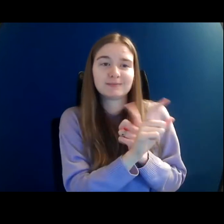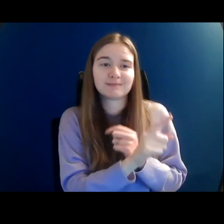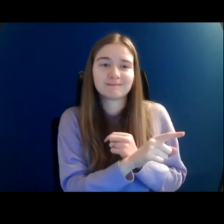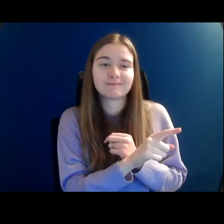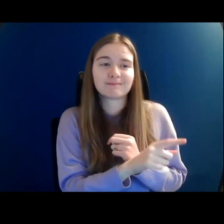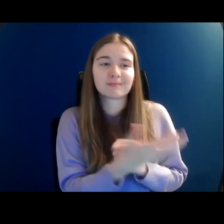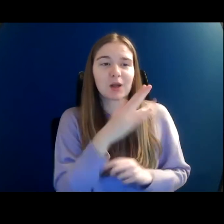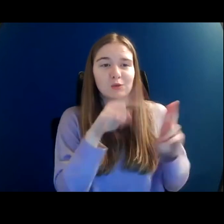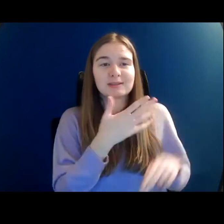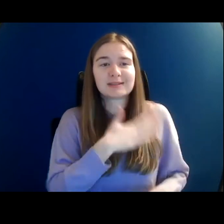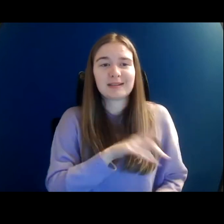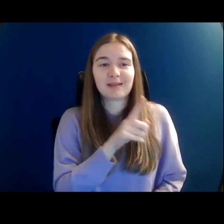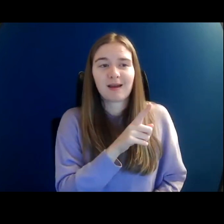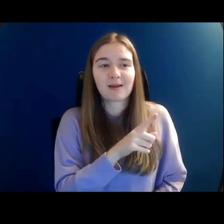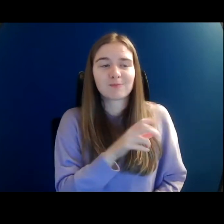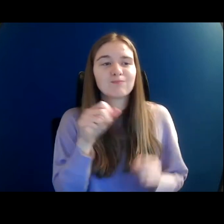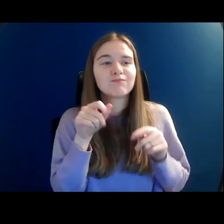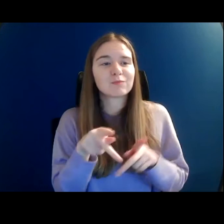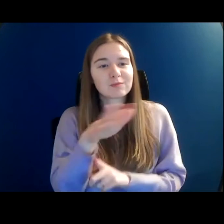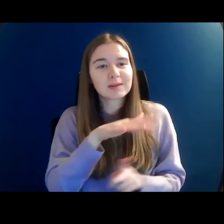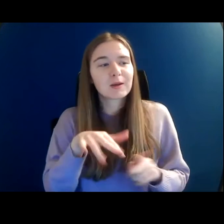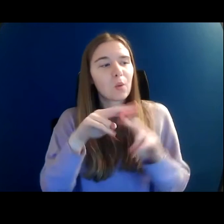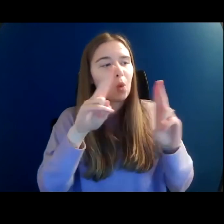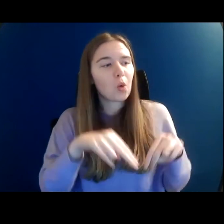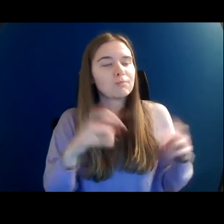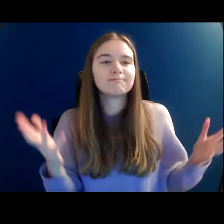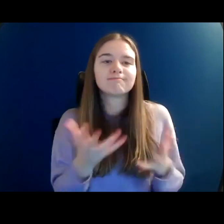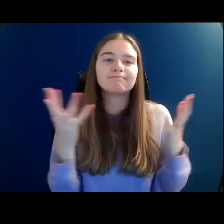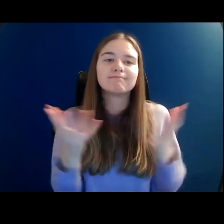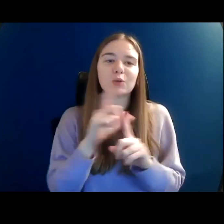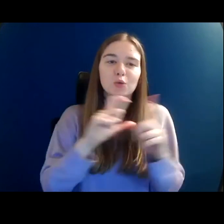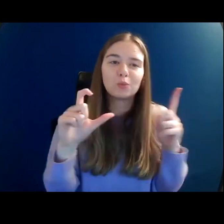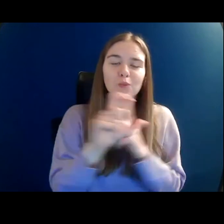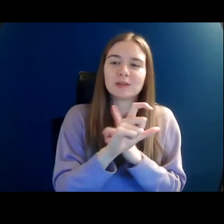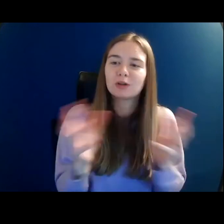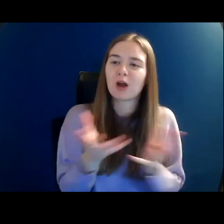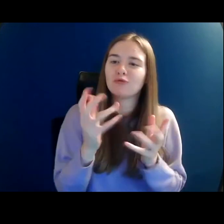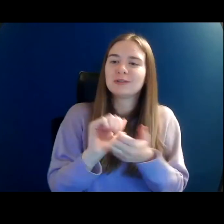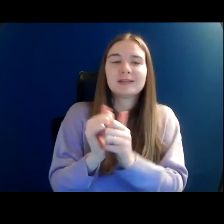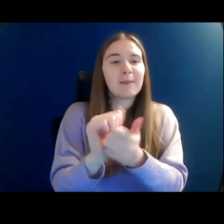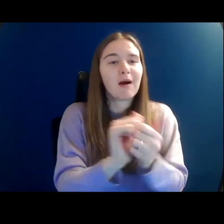A streetscape of homes that fosters community through encouraging neighbors to interact,